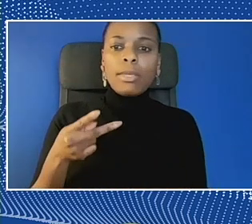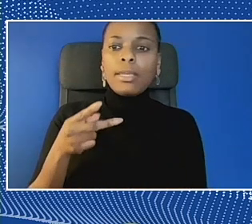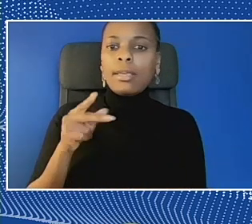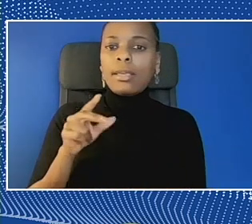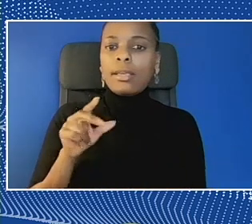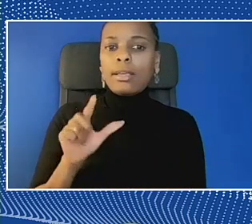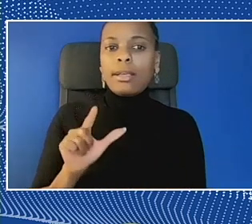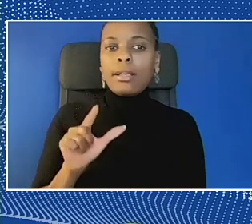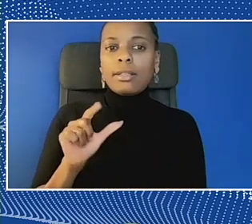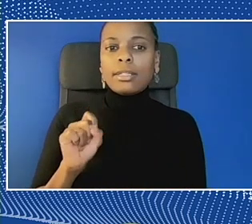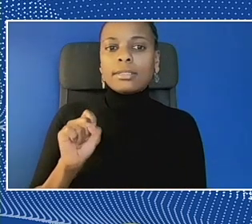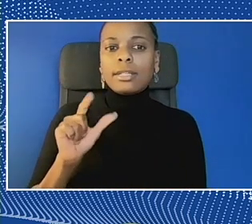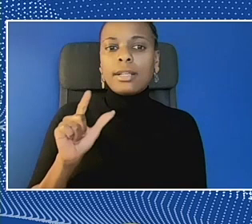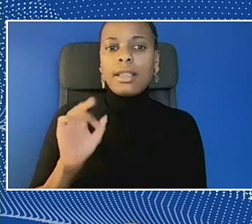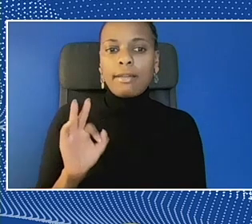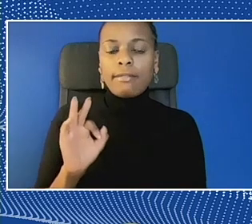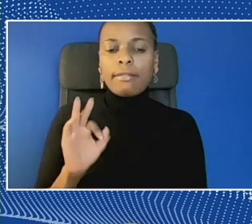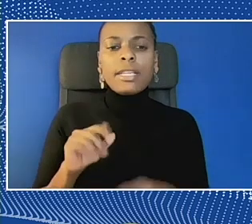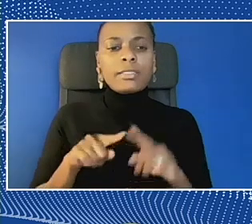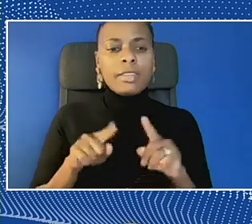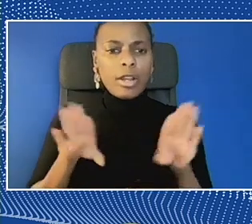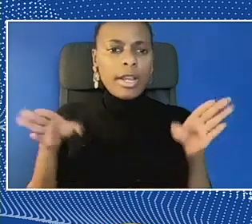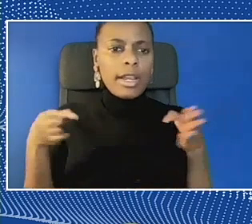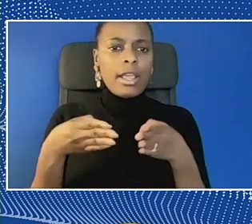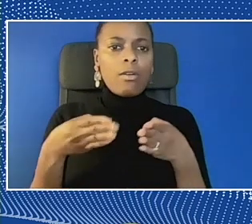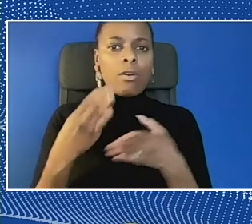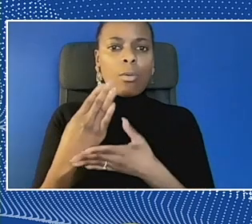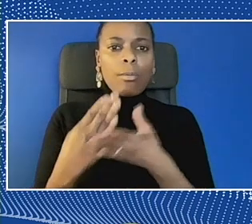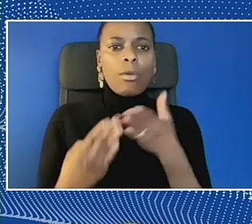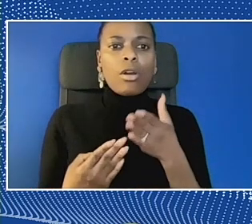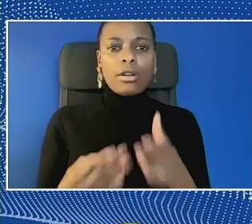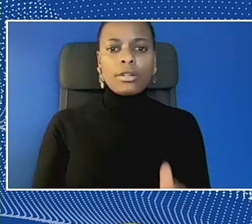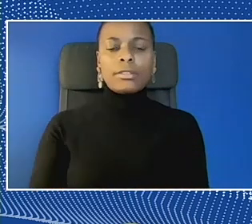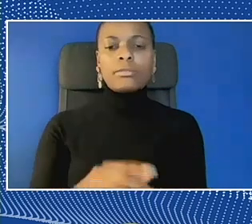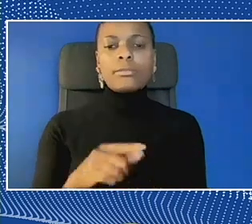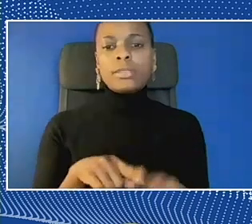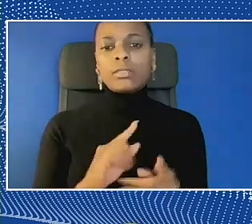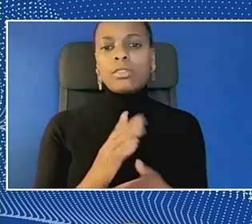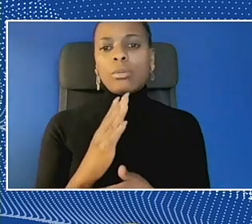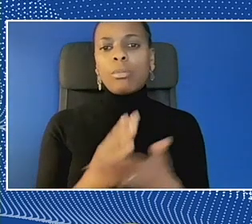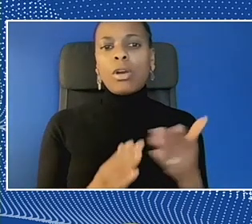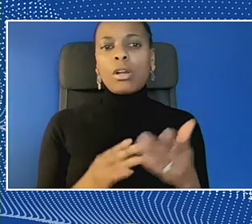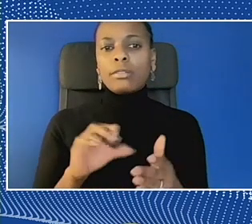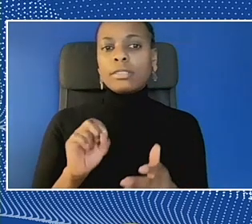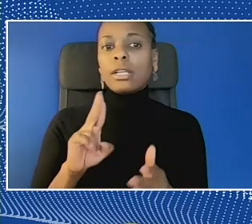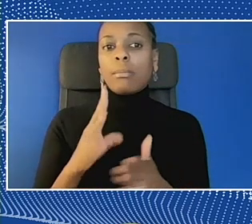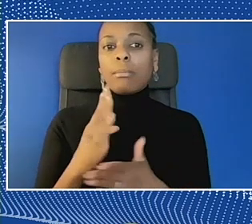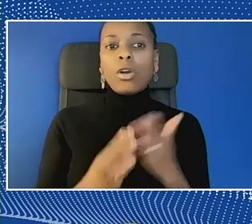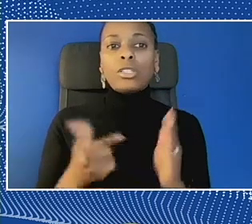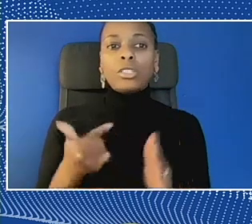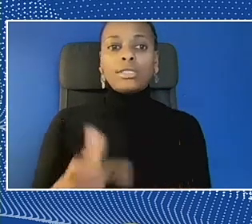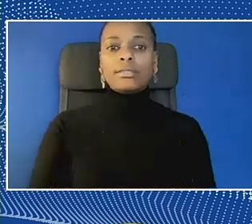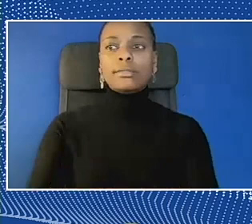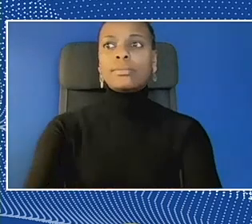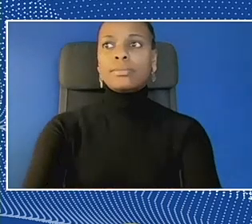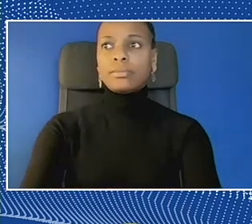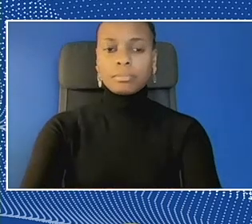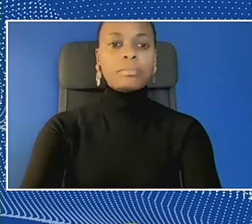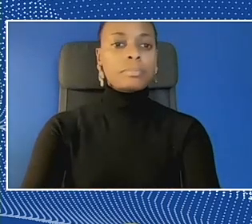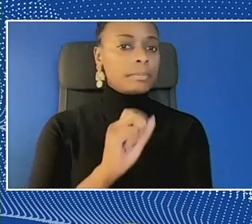This is a very narrow specific subpart. Another component to subpart G. Okay. Thank you for the clarification.